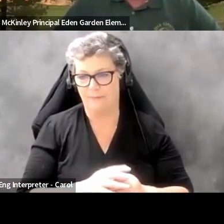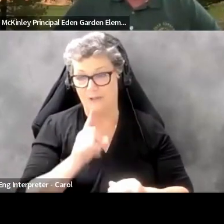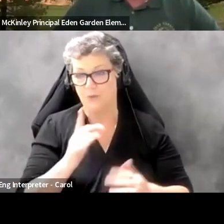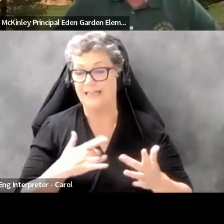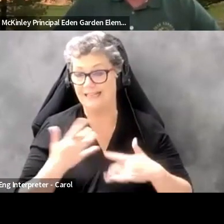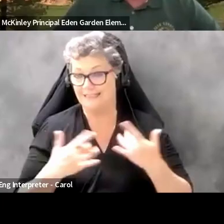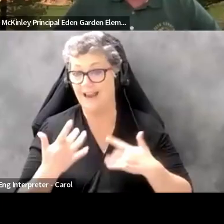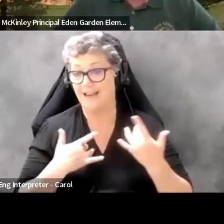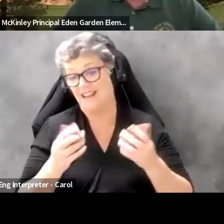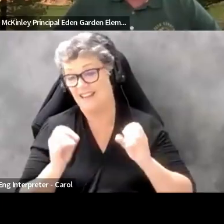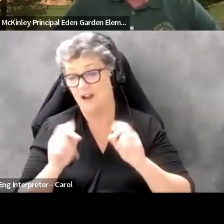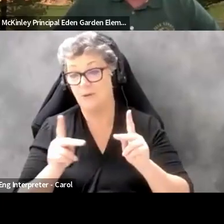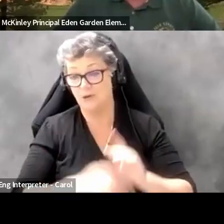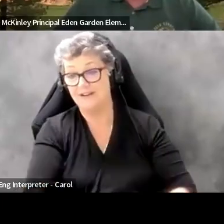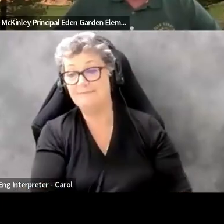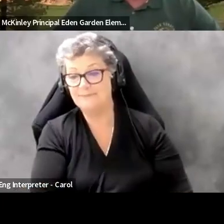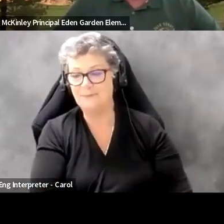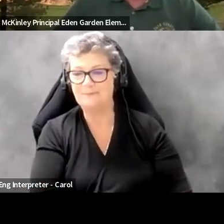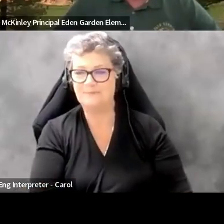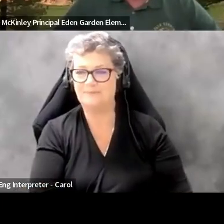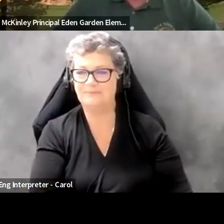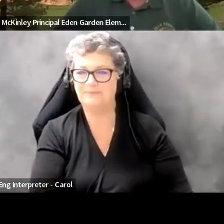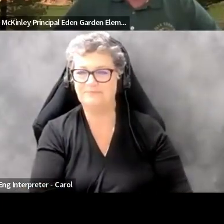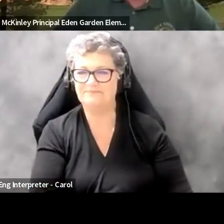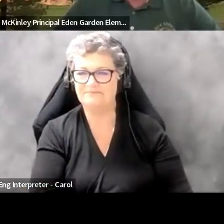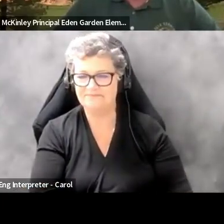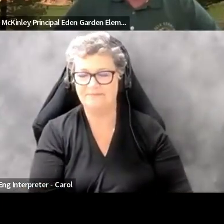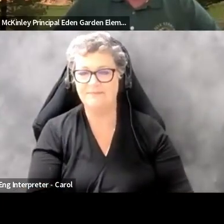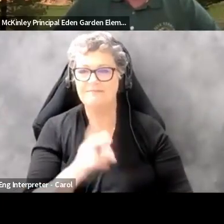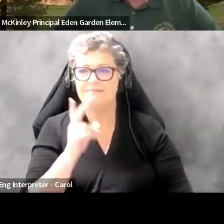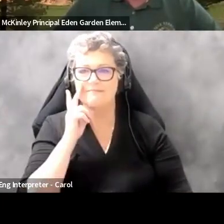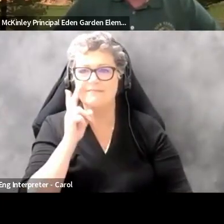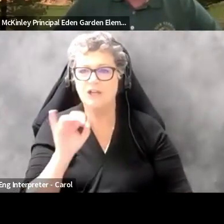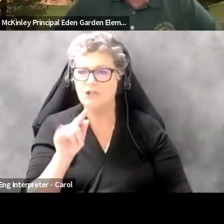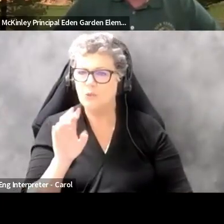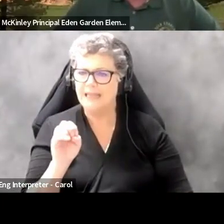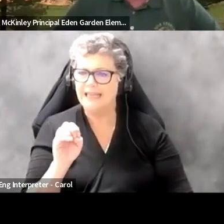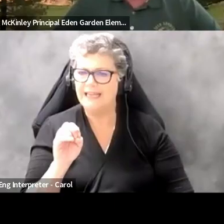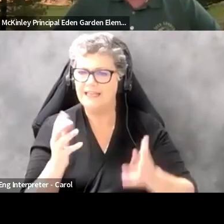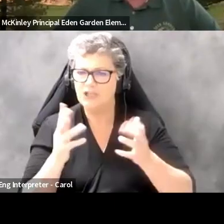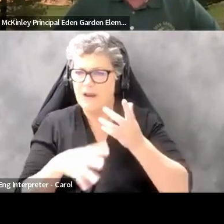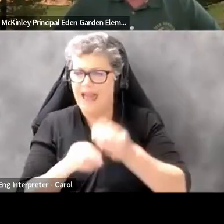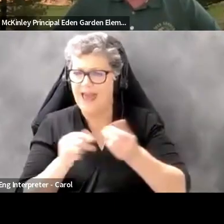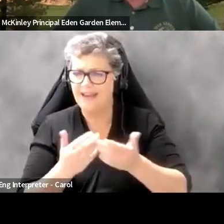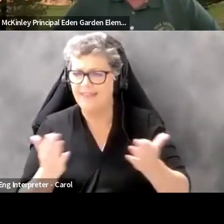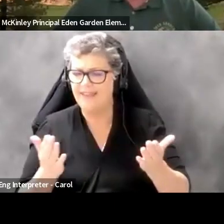it's an opportunity. So let's see. Julie did you want to to add anything to this question?